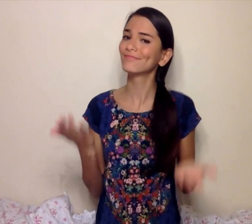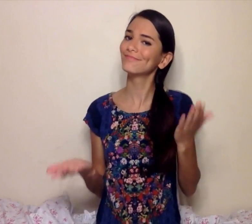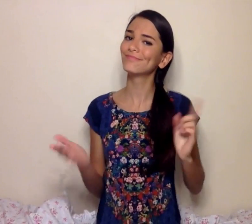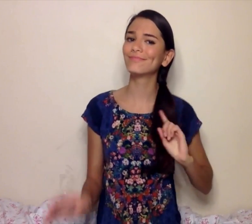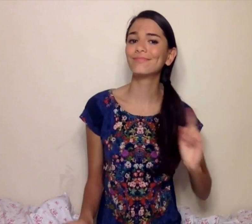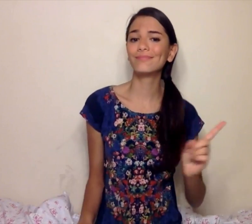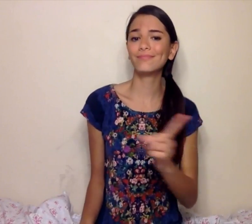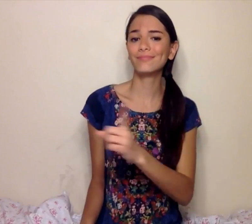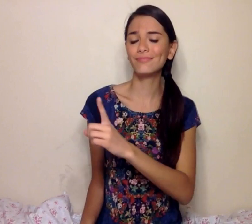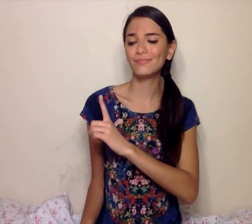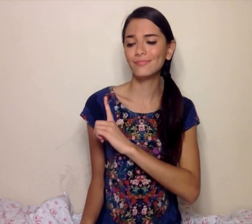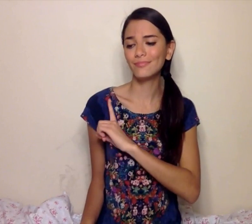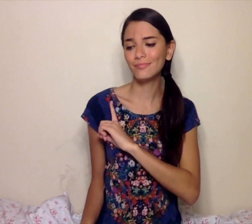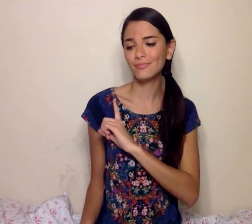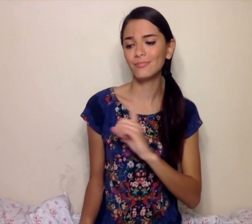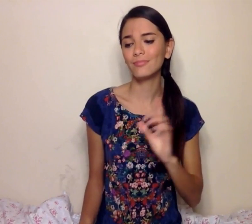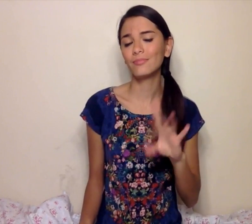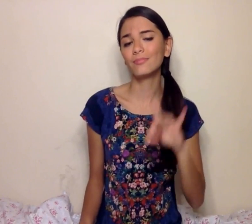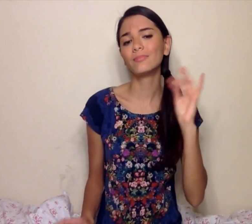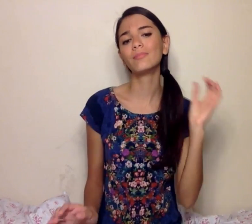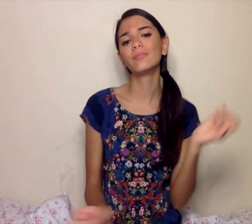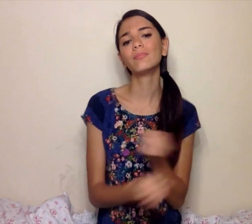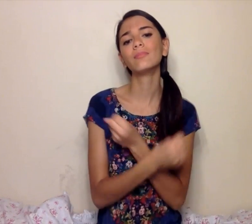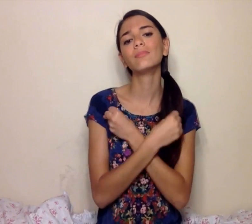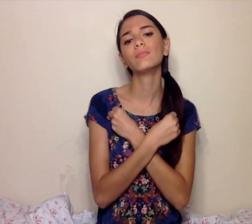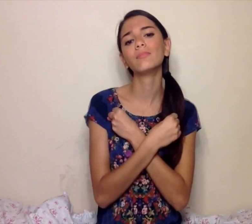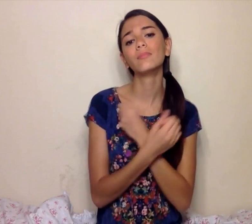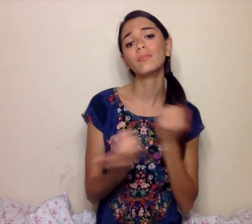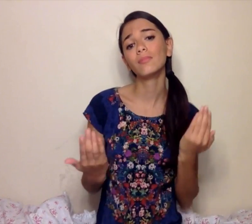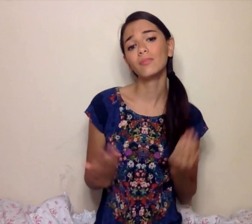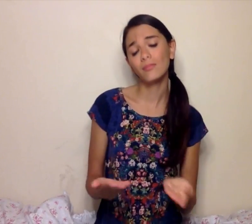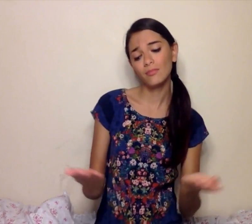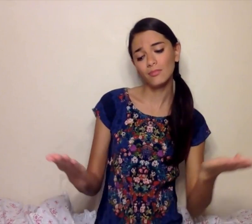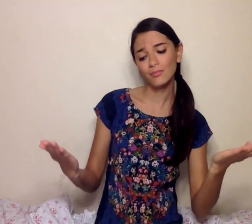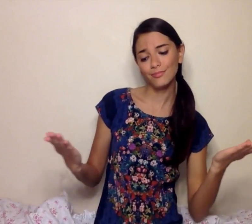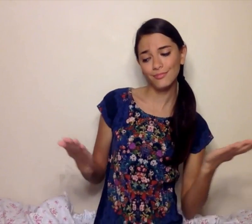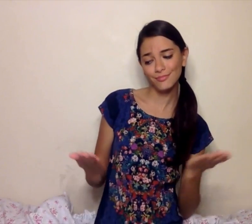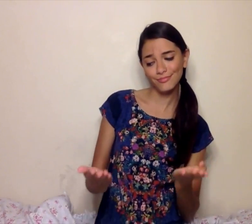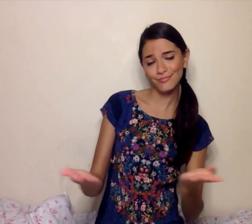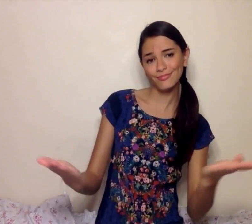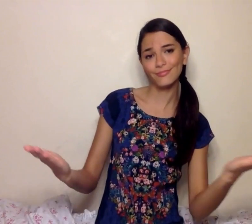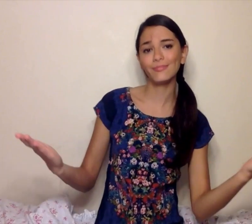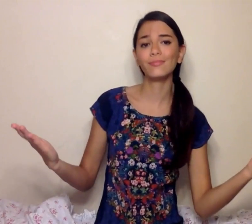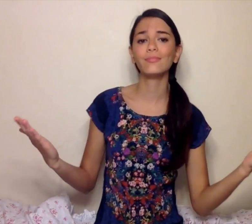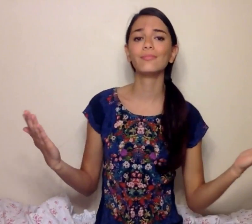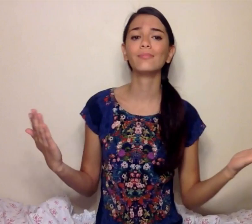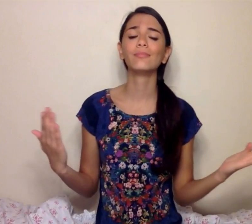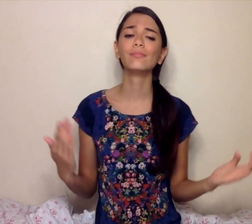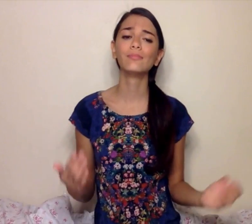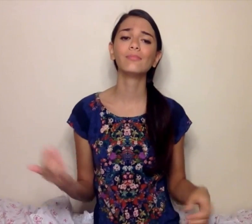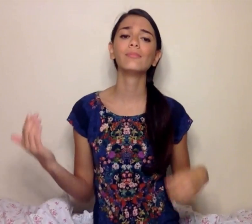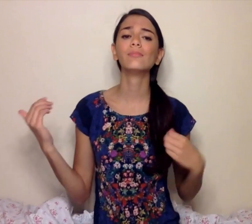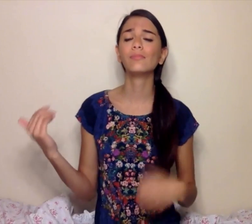That maybe we found love right where we are